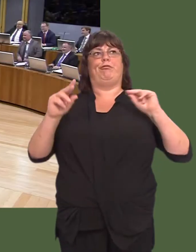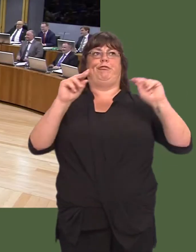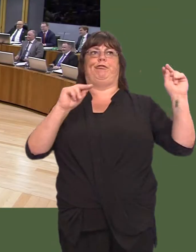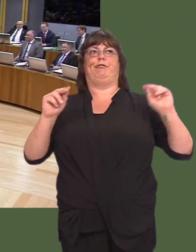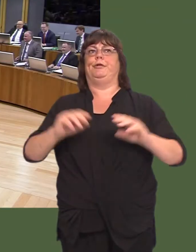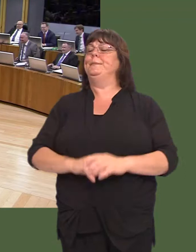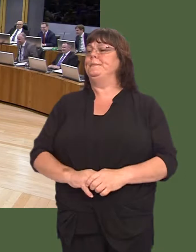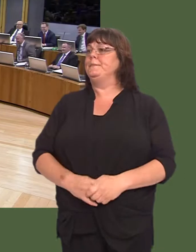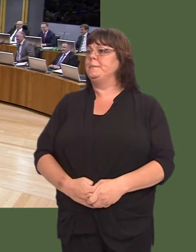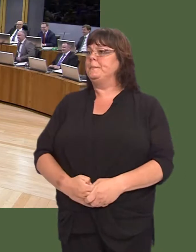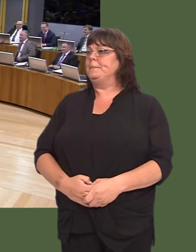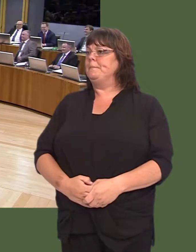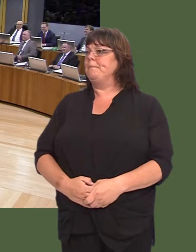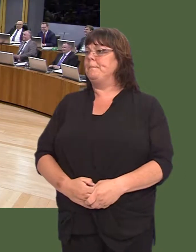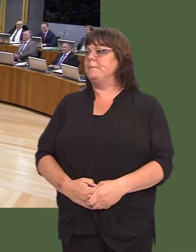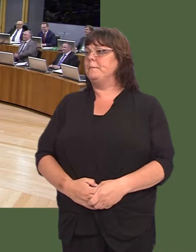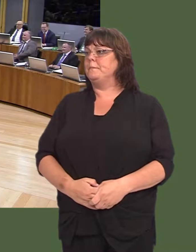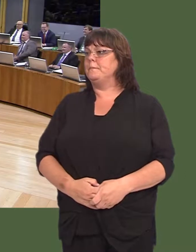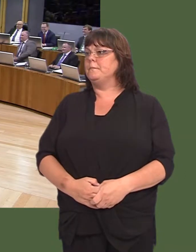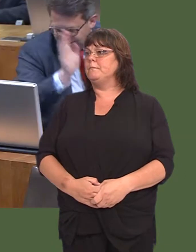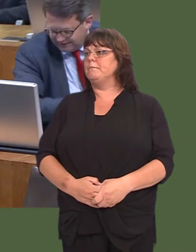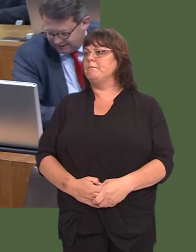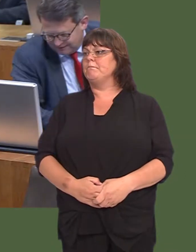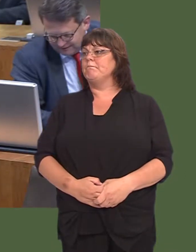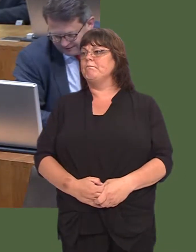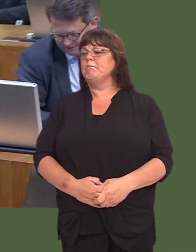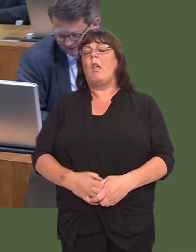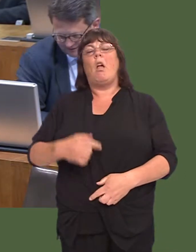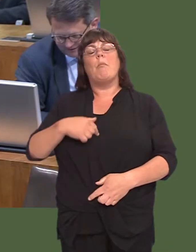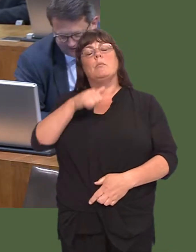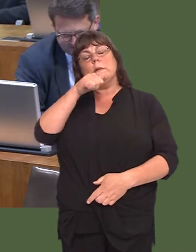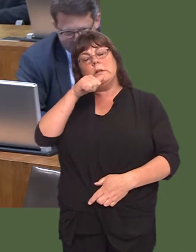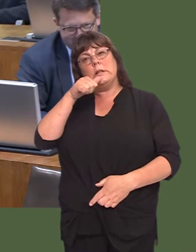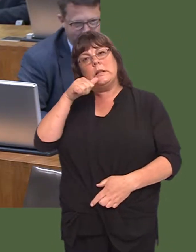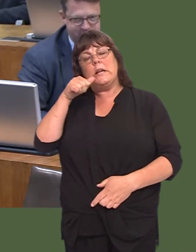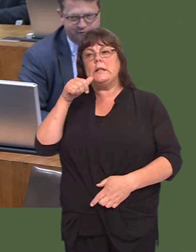will lead. Carwyn Jones: I am generous to the leader of the Welsh Conservatives.